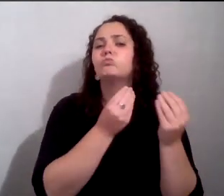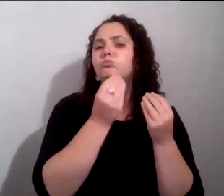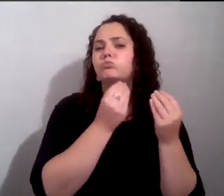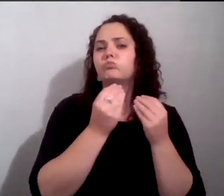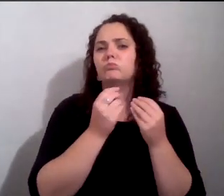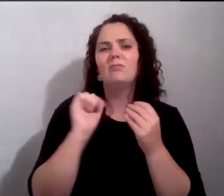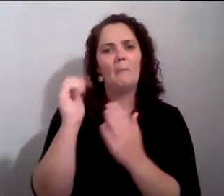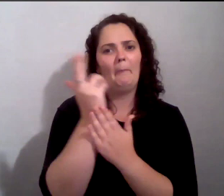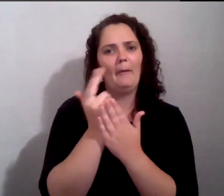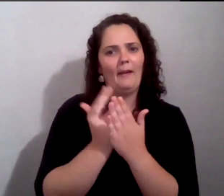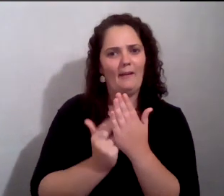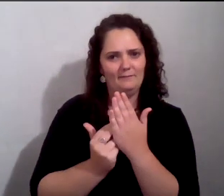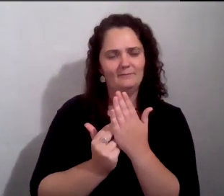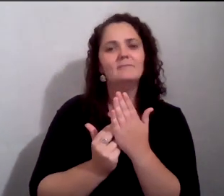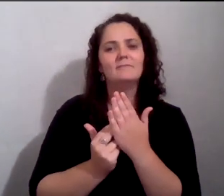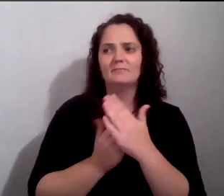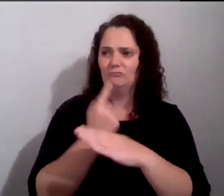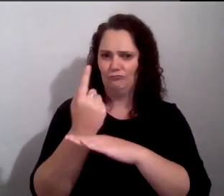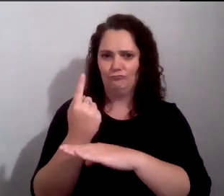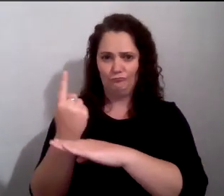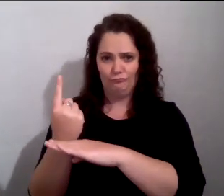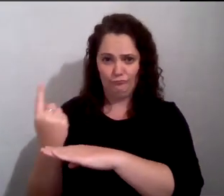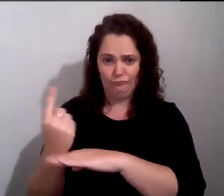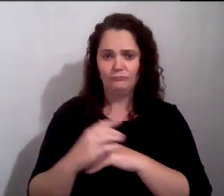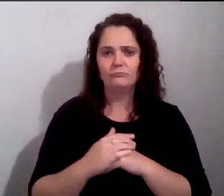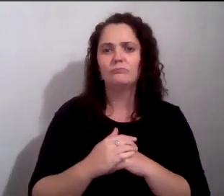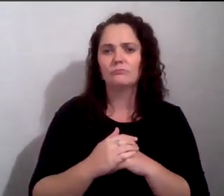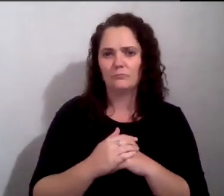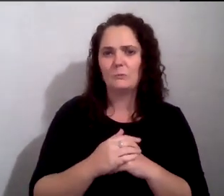In addition to these subjects, these artists also issued